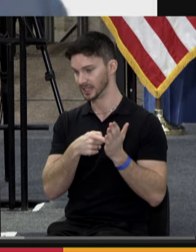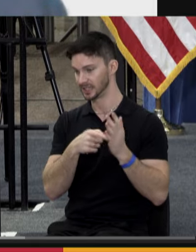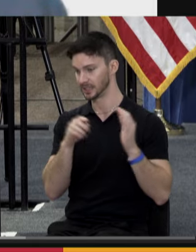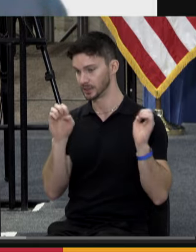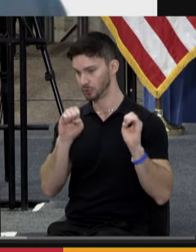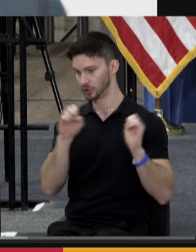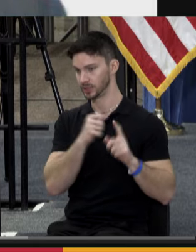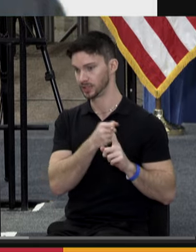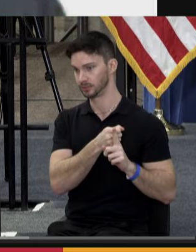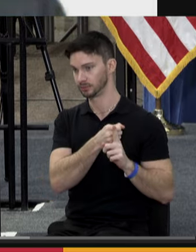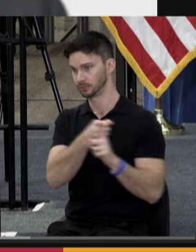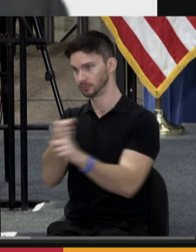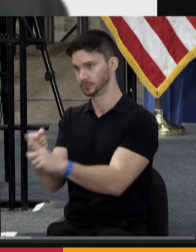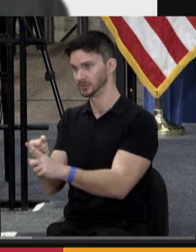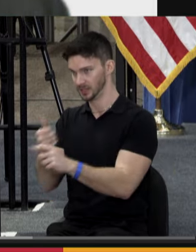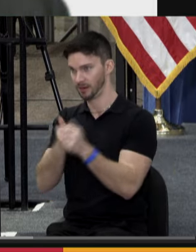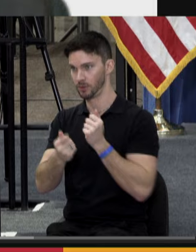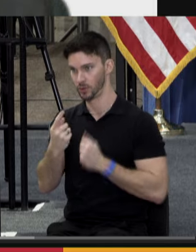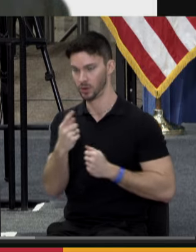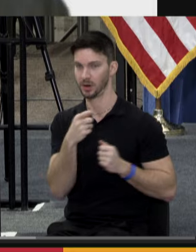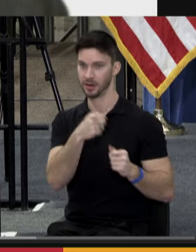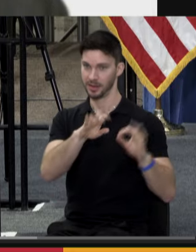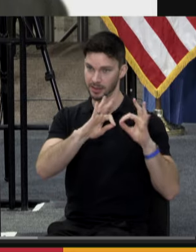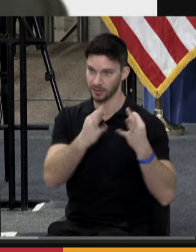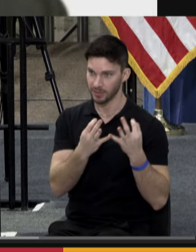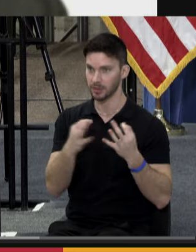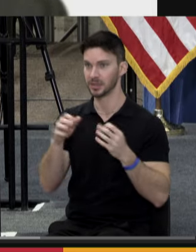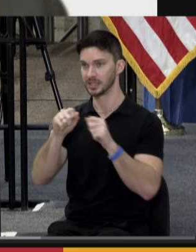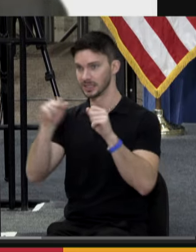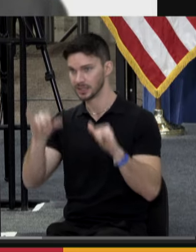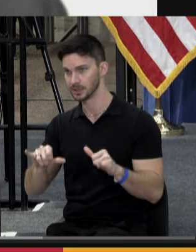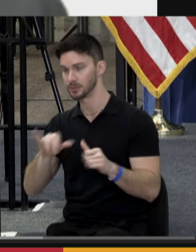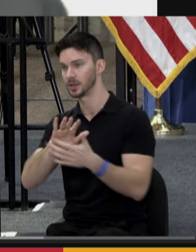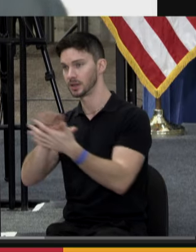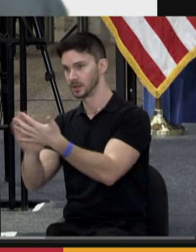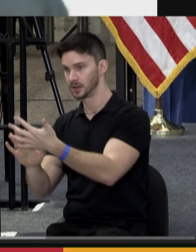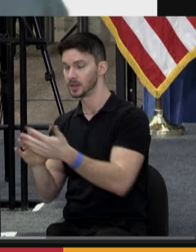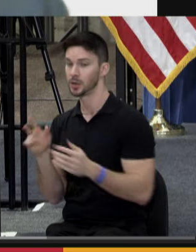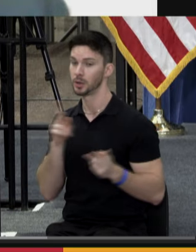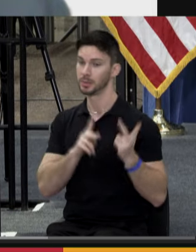and the entire care system. Supporting DSP means ensuring that people with disabilities